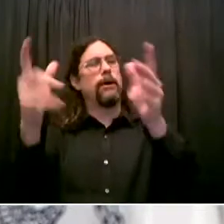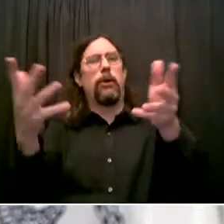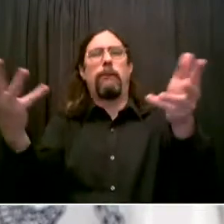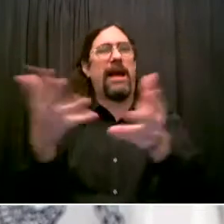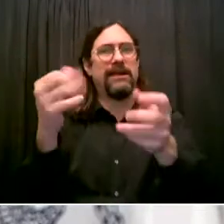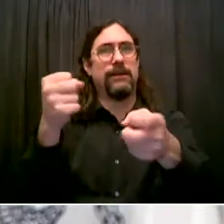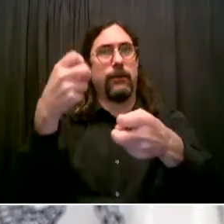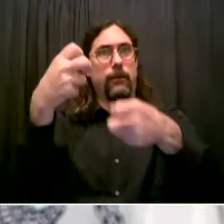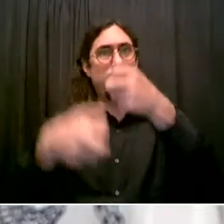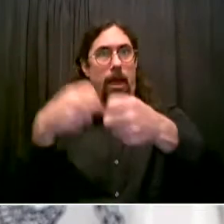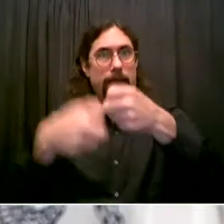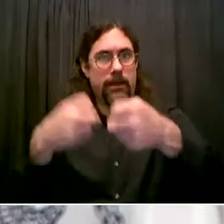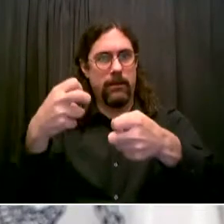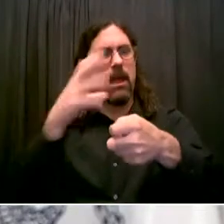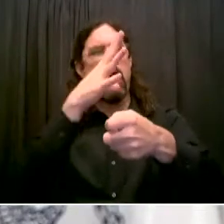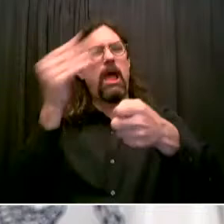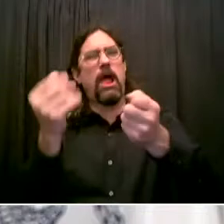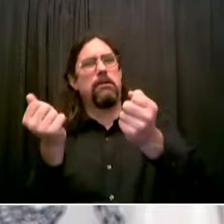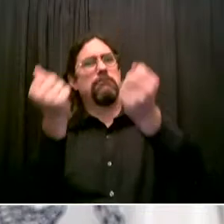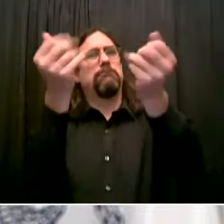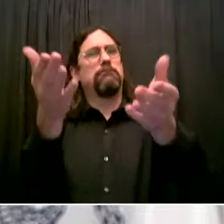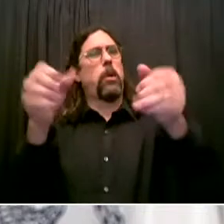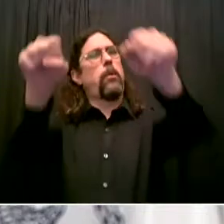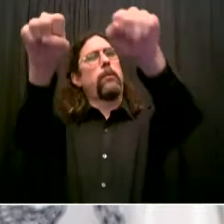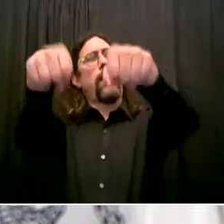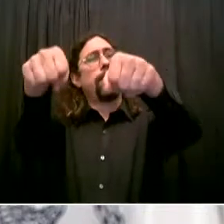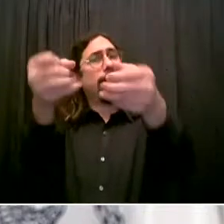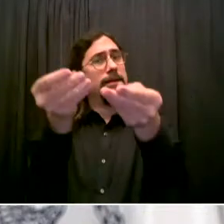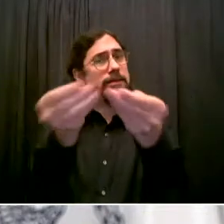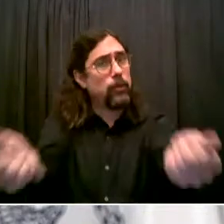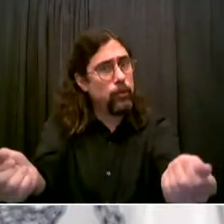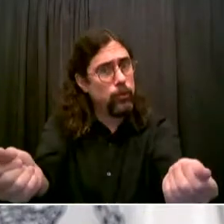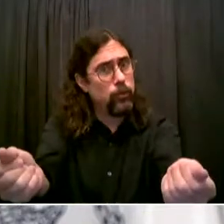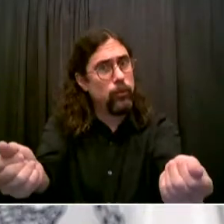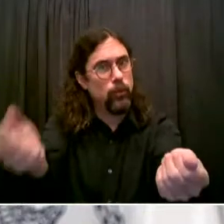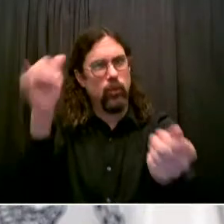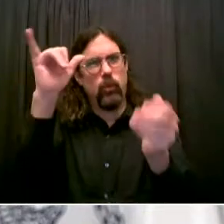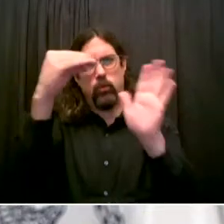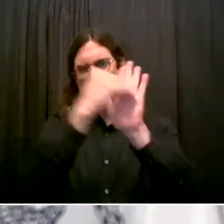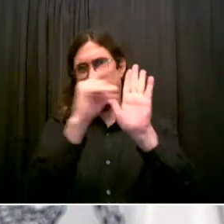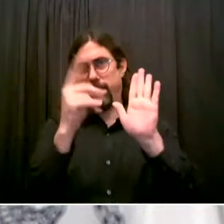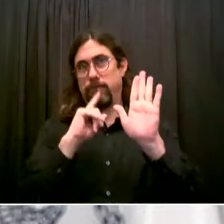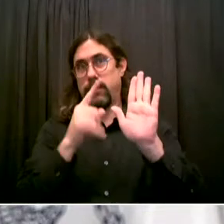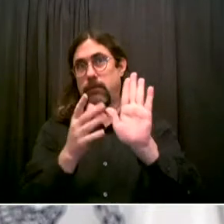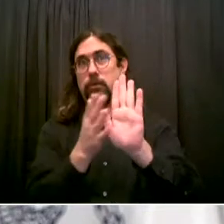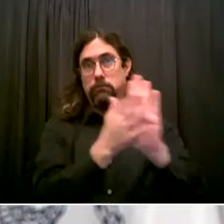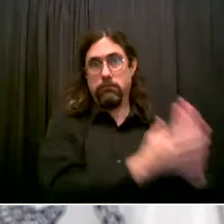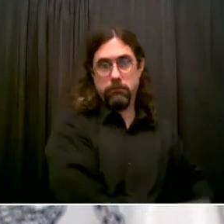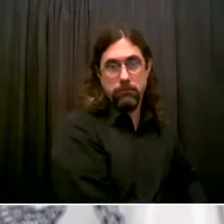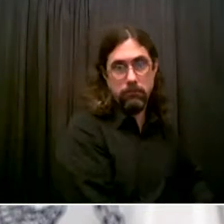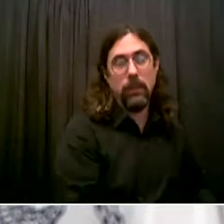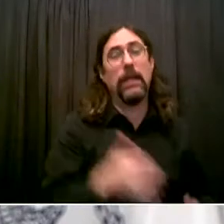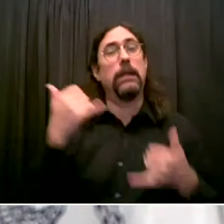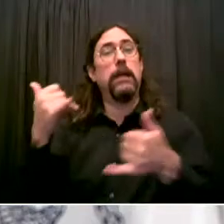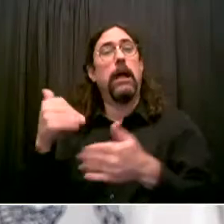USE.